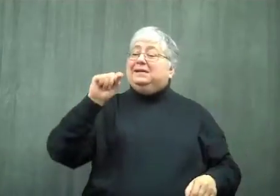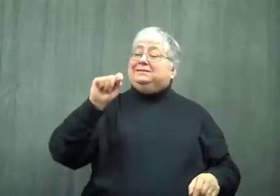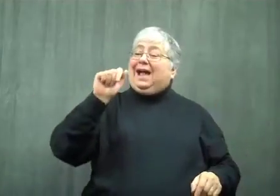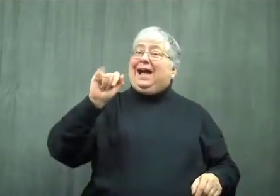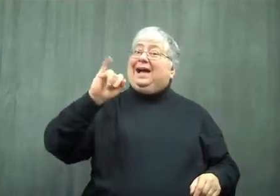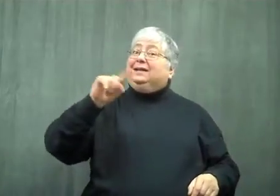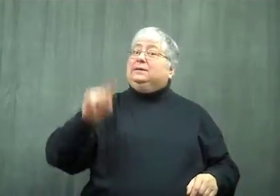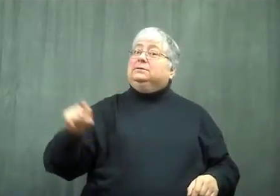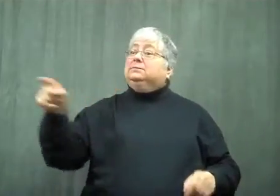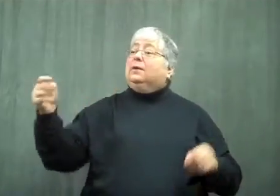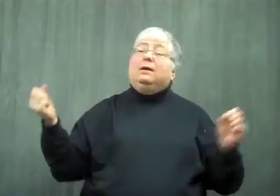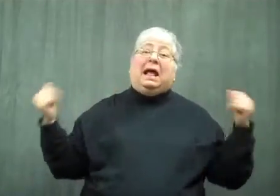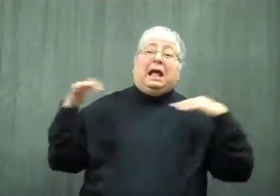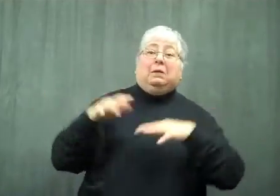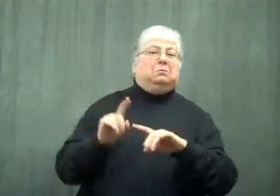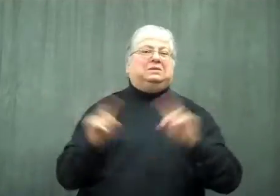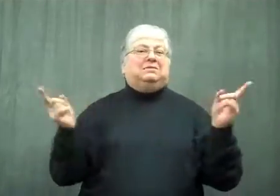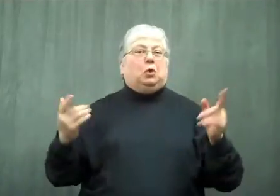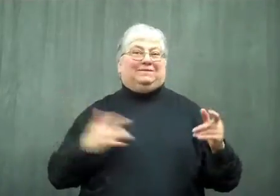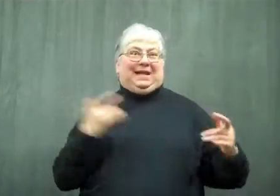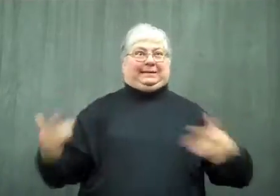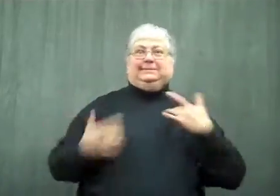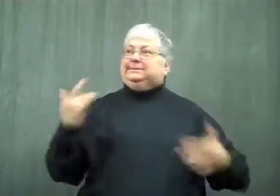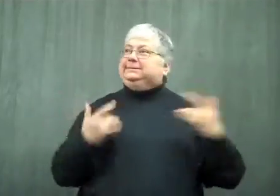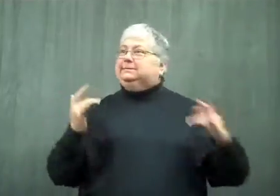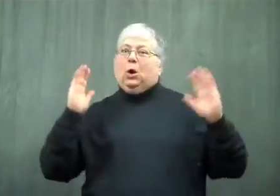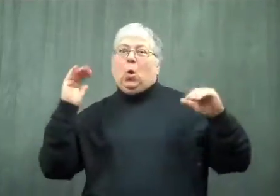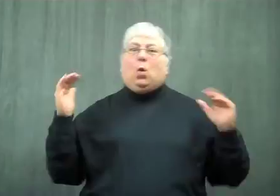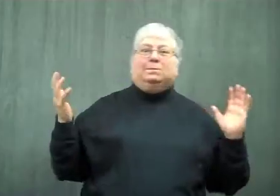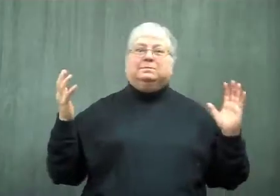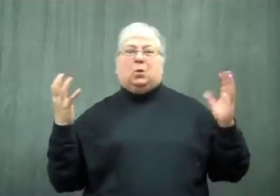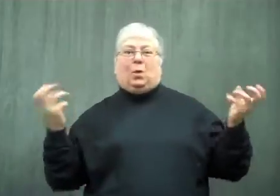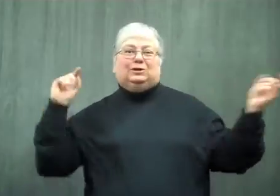The atmosphere at Taiz was different, one of excitement and hope for a change.